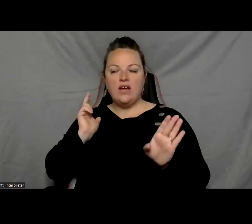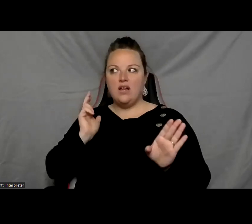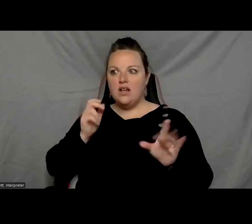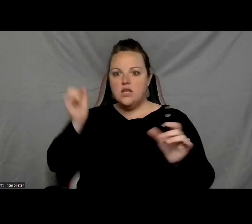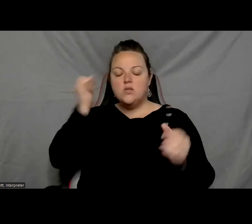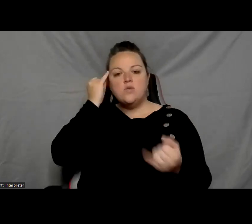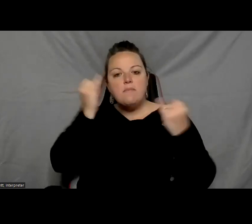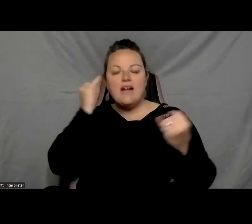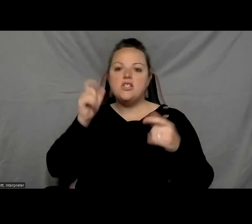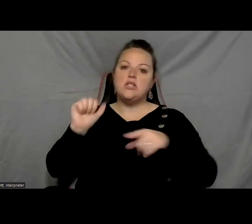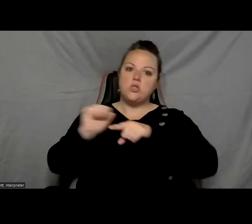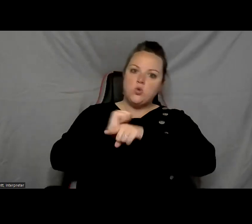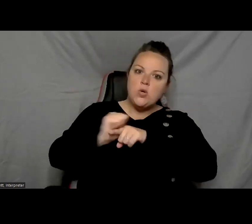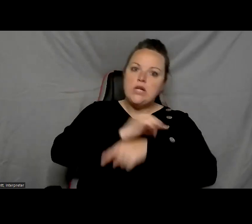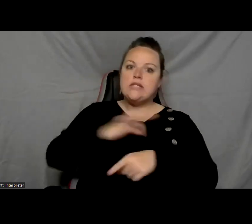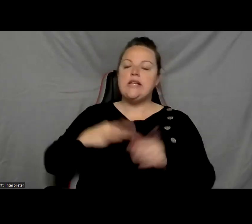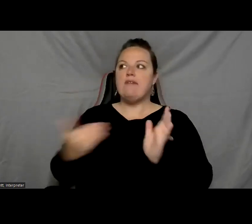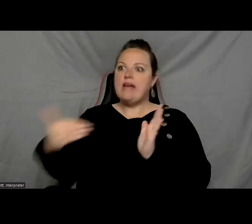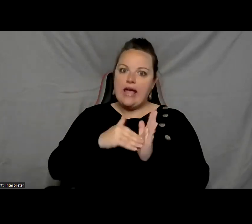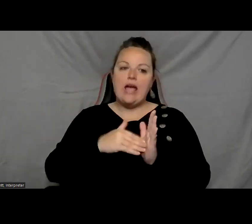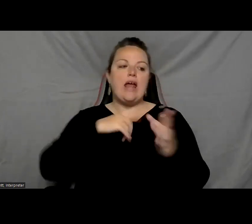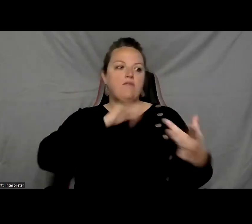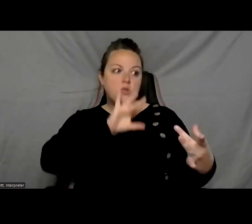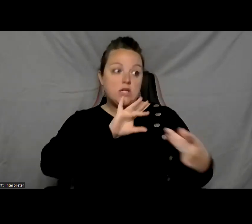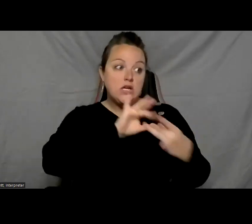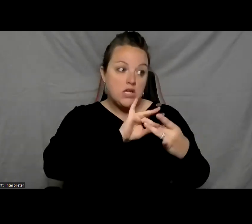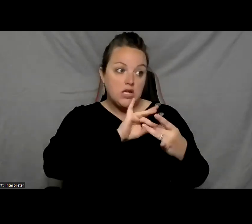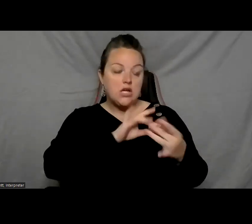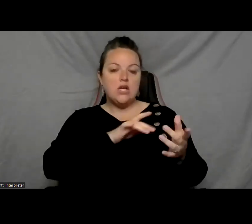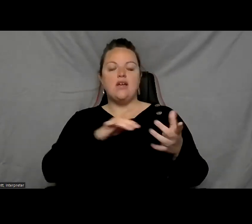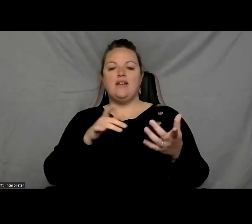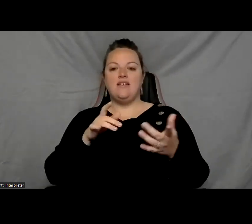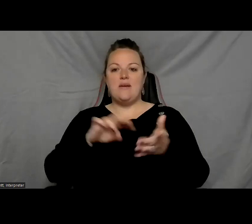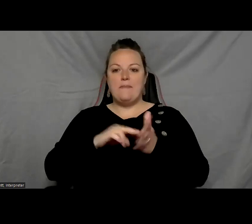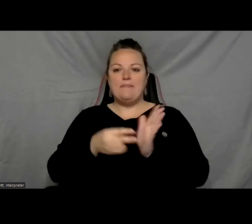and rebuilding relationships with residents and essentially starting over from scratch.